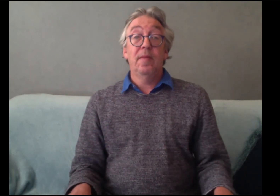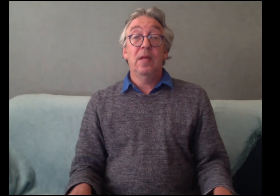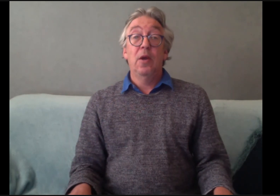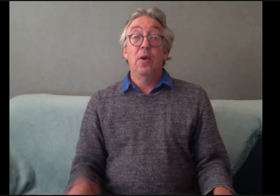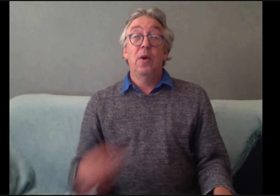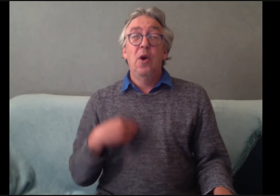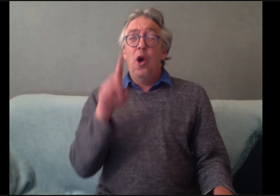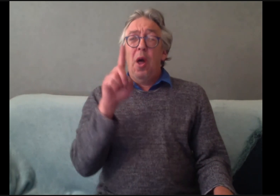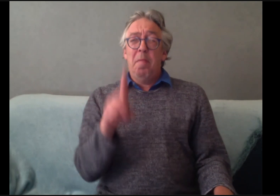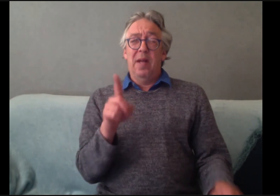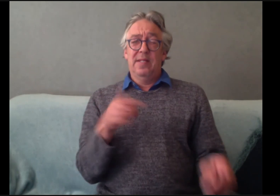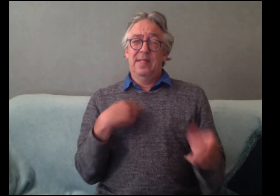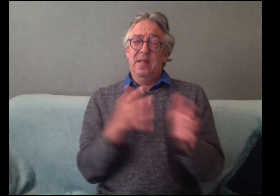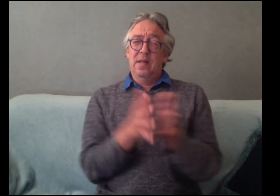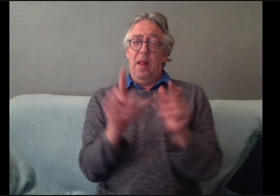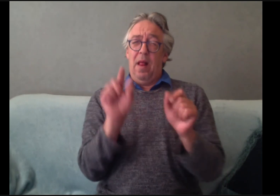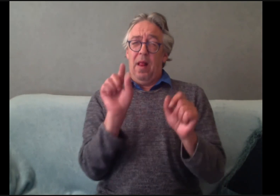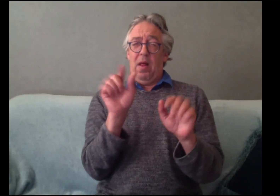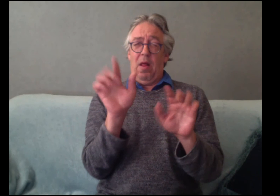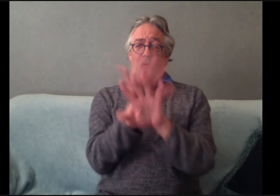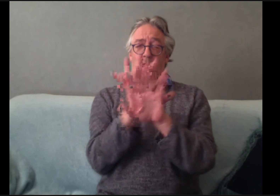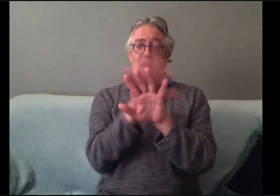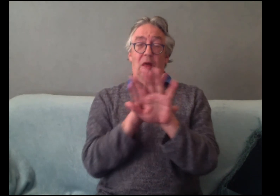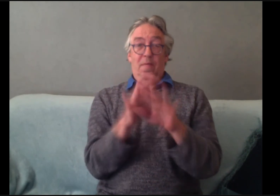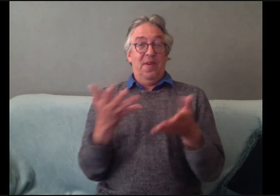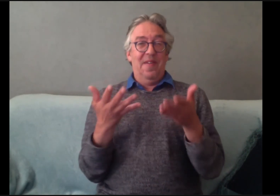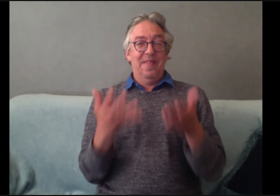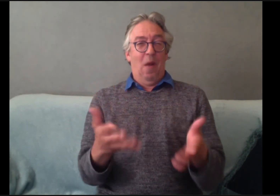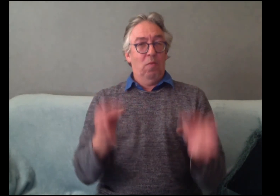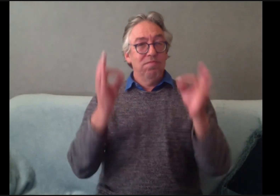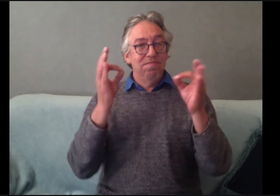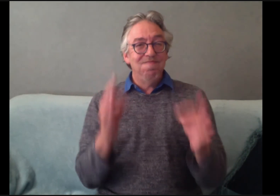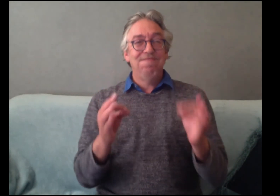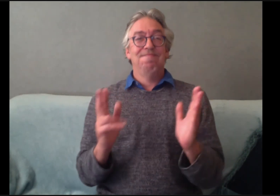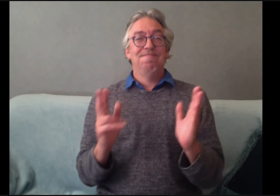about it as we're preparing, as we speak, with my colleagues,